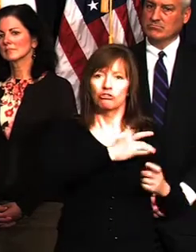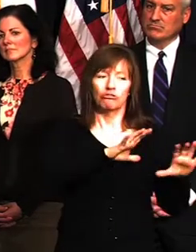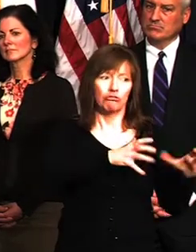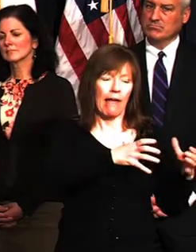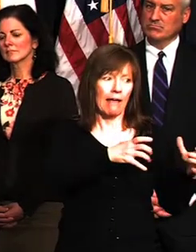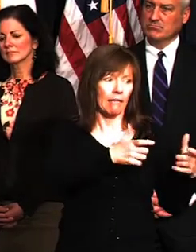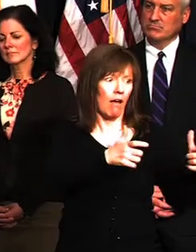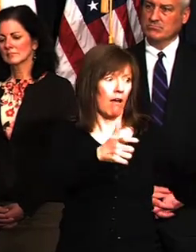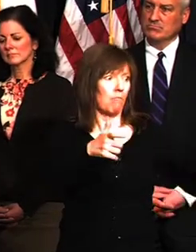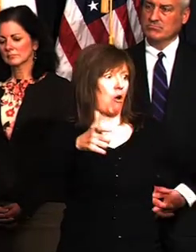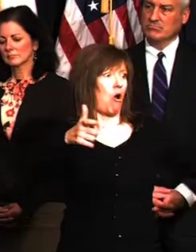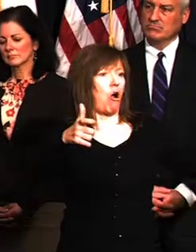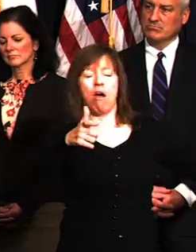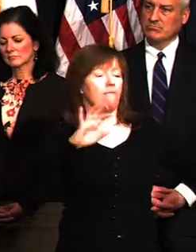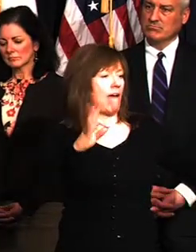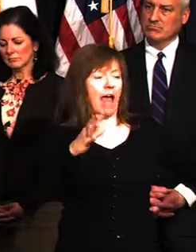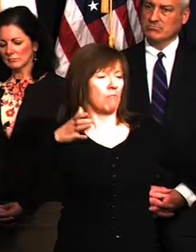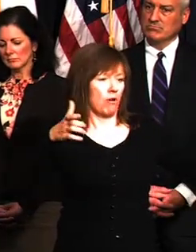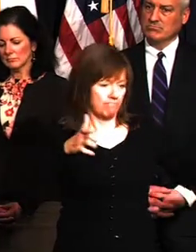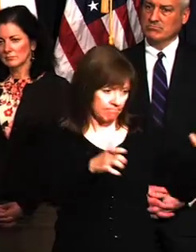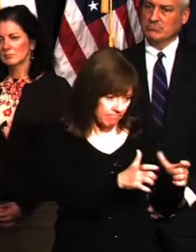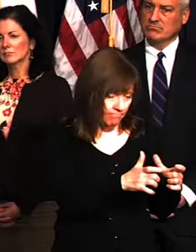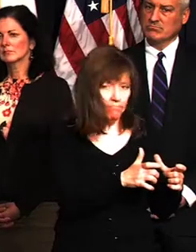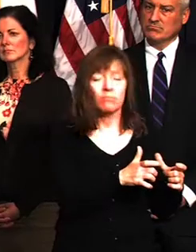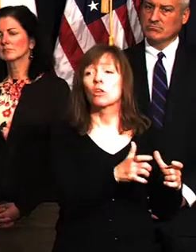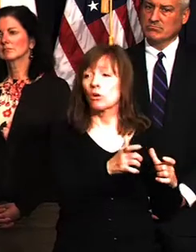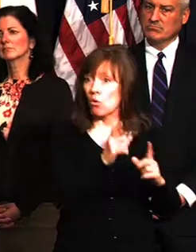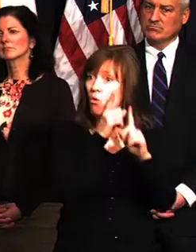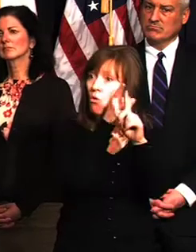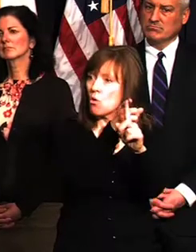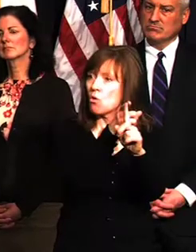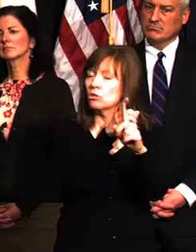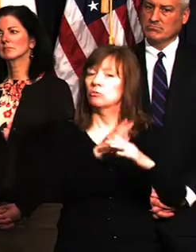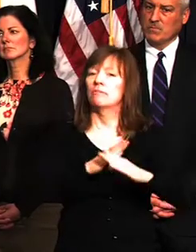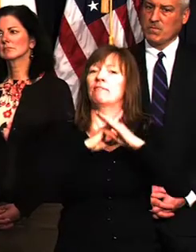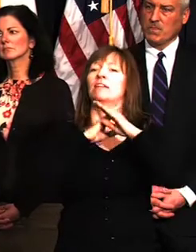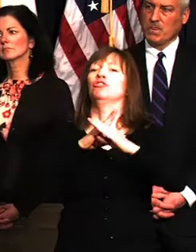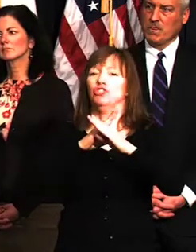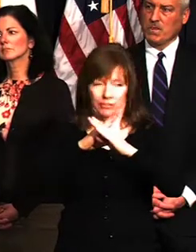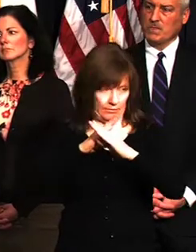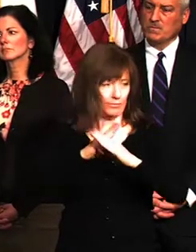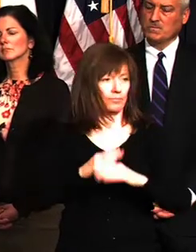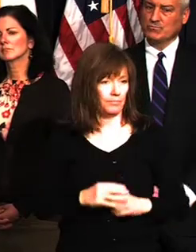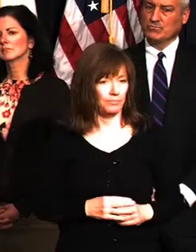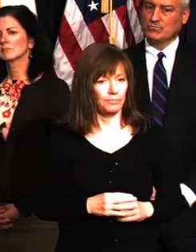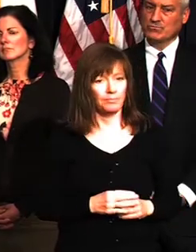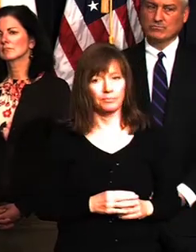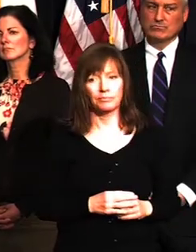will focus primarily on what I would call prevention on the front end. This will keep